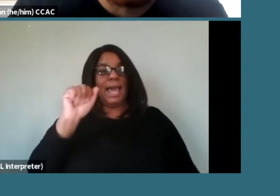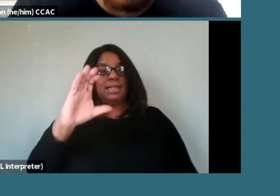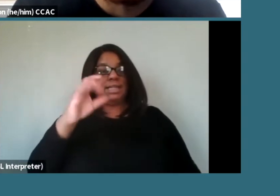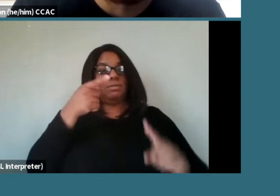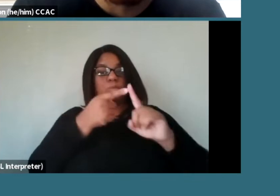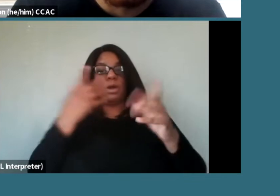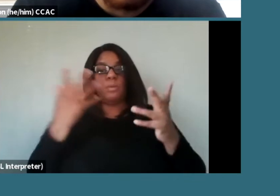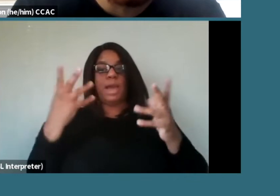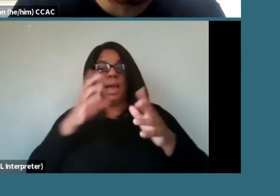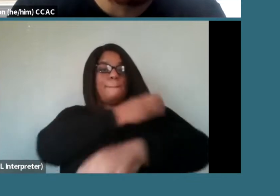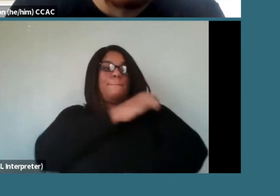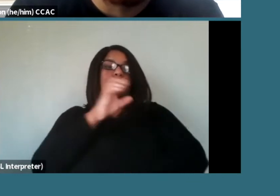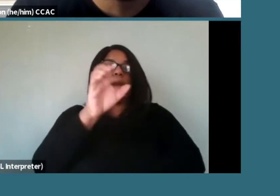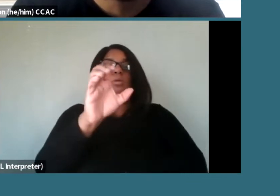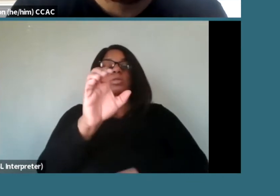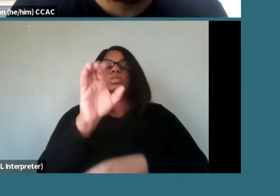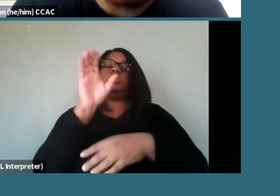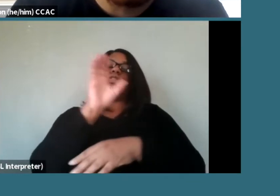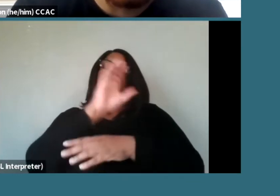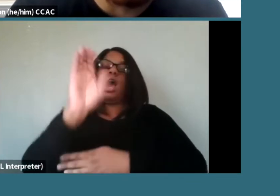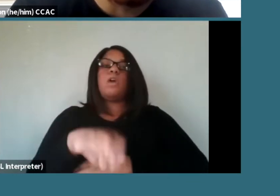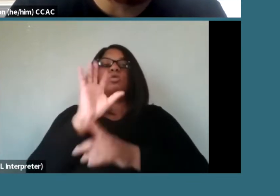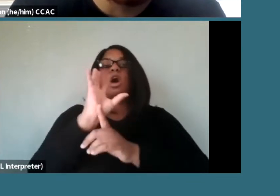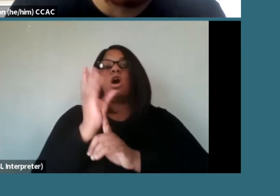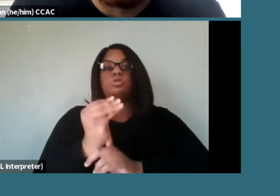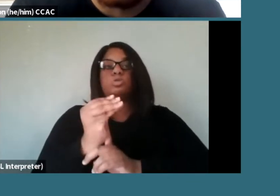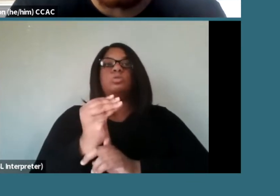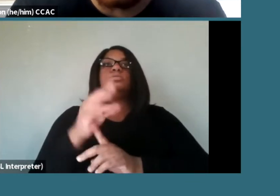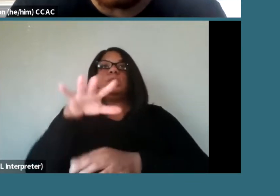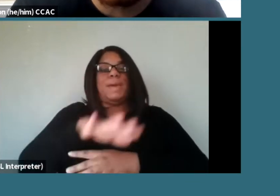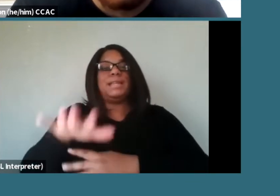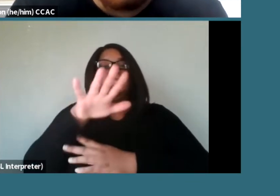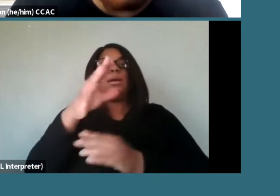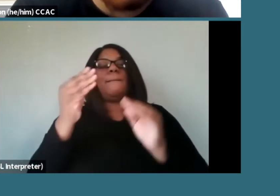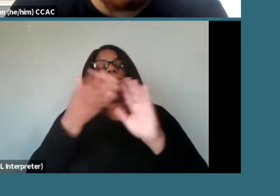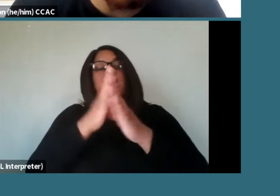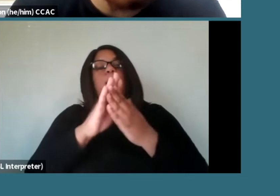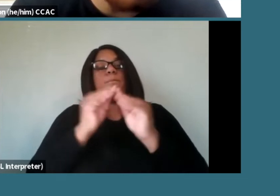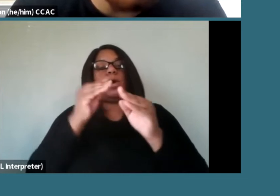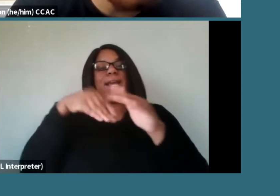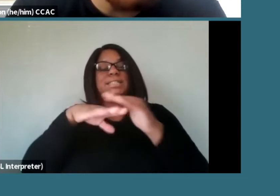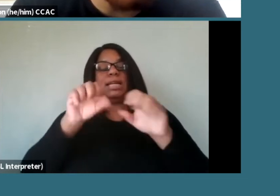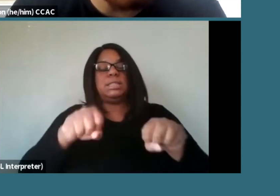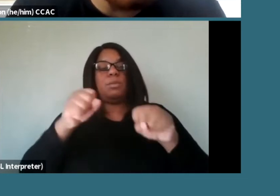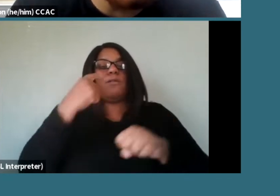Chicago's cultural spaces to become more accessible to visitors with disabilities. We have four pillars that we focus